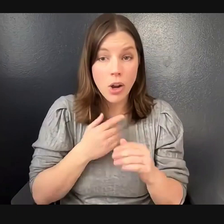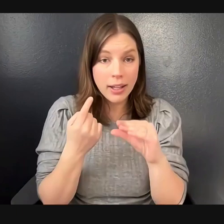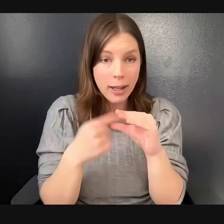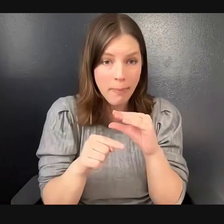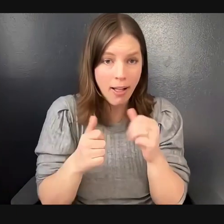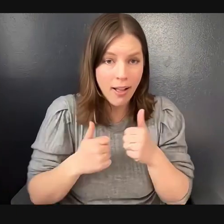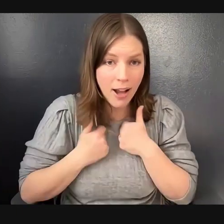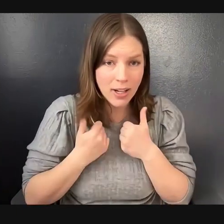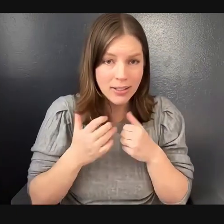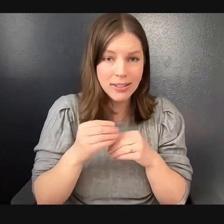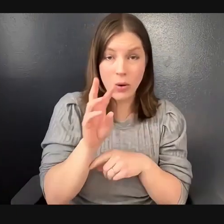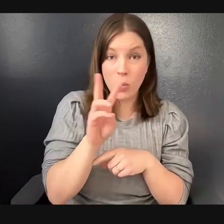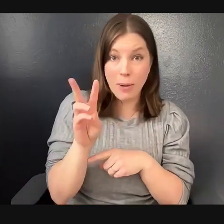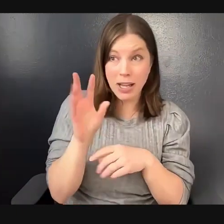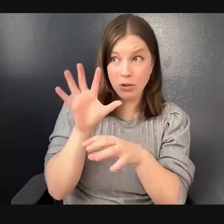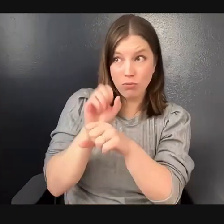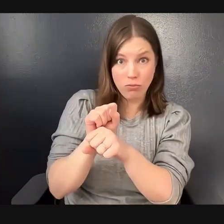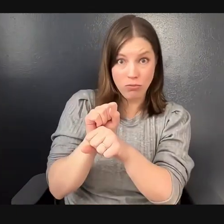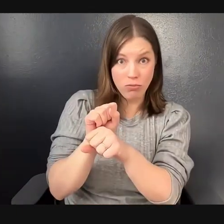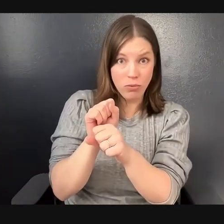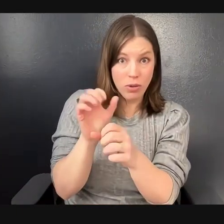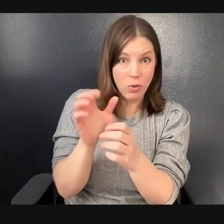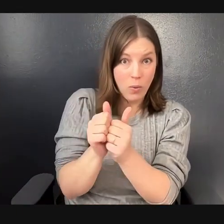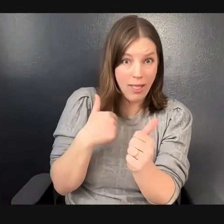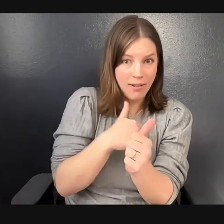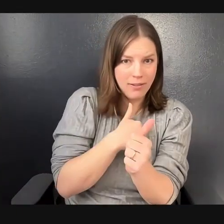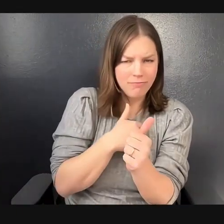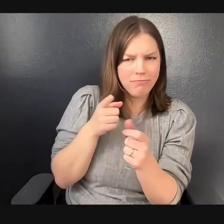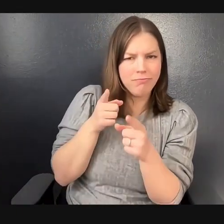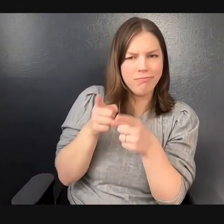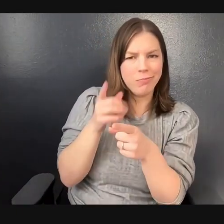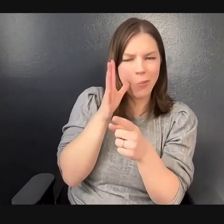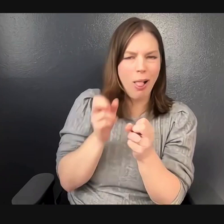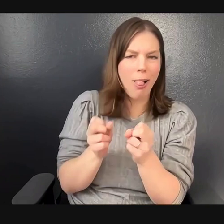With our website and our email address at hand, you can reach out to us any time.